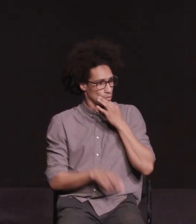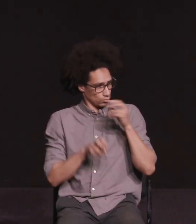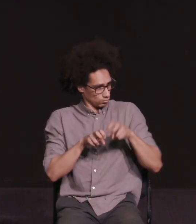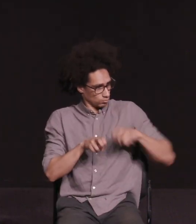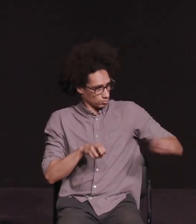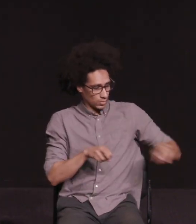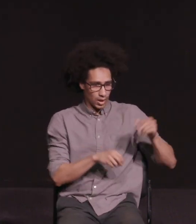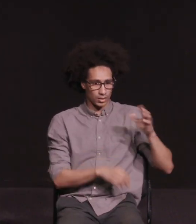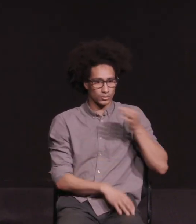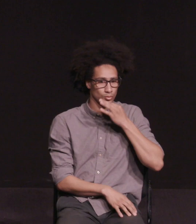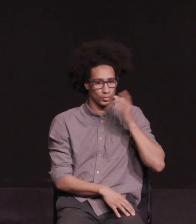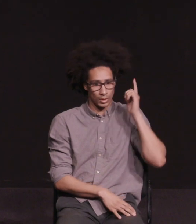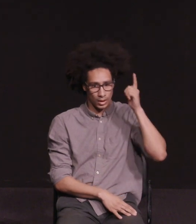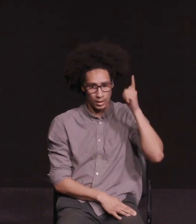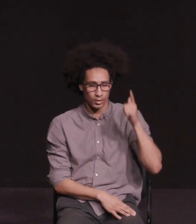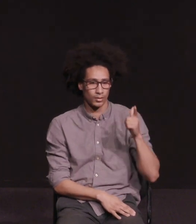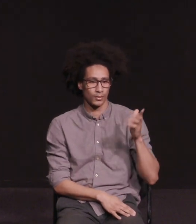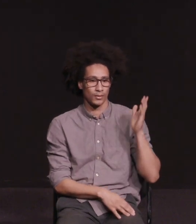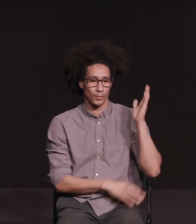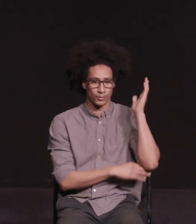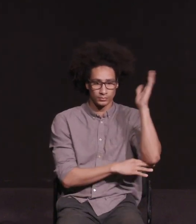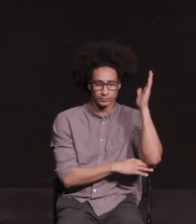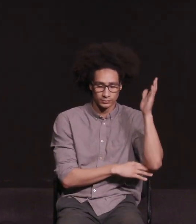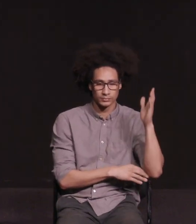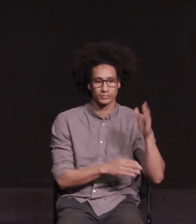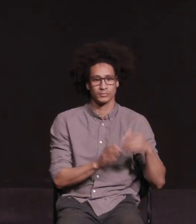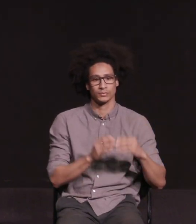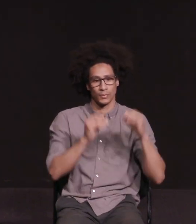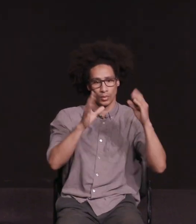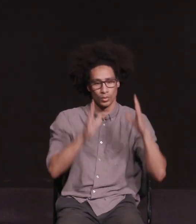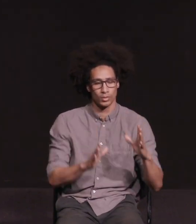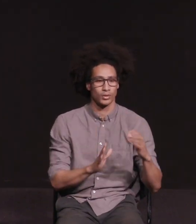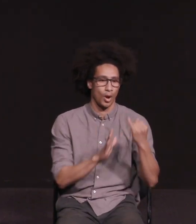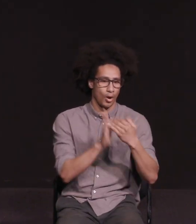by scholars, artists, activists, and our culinary wizard